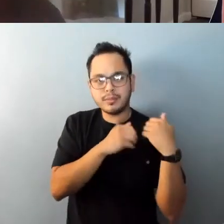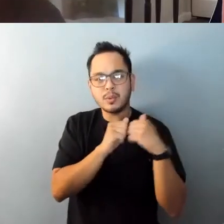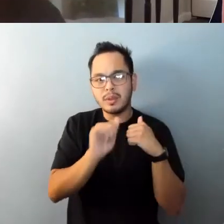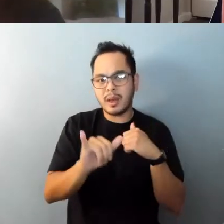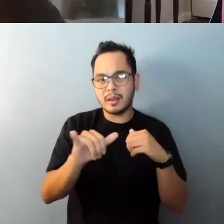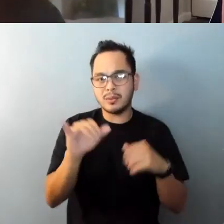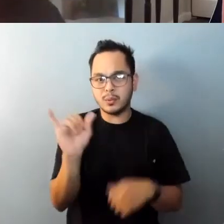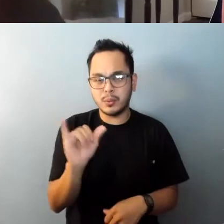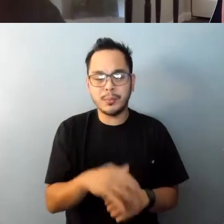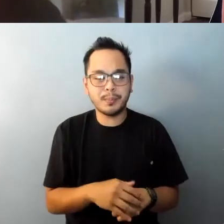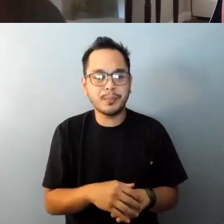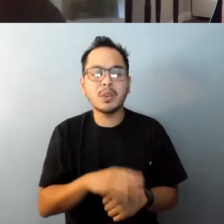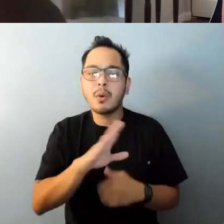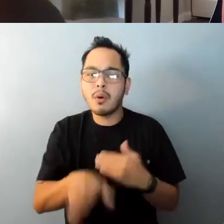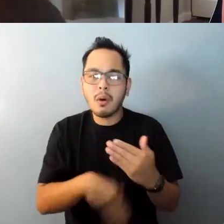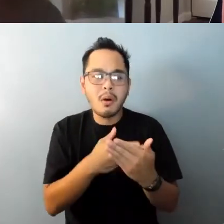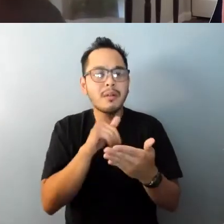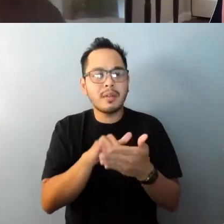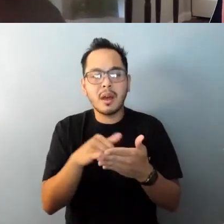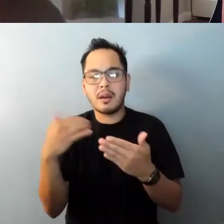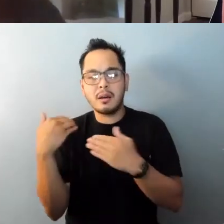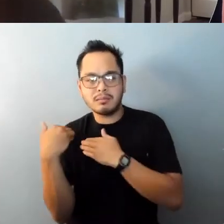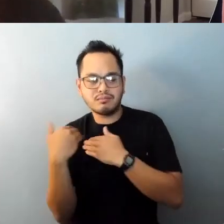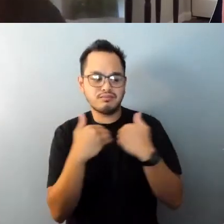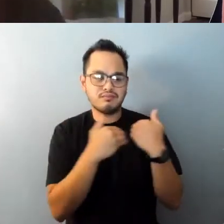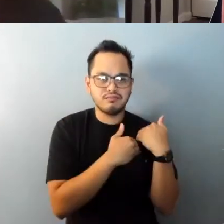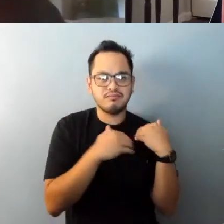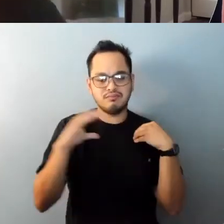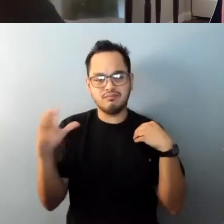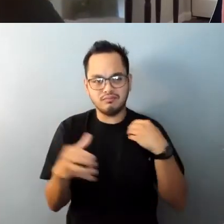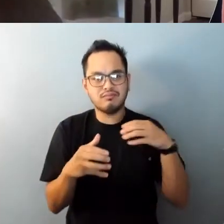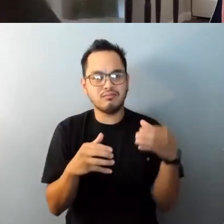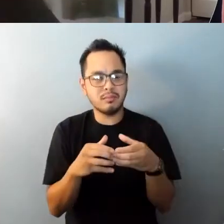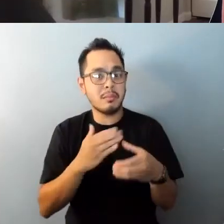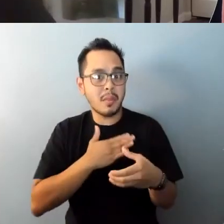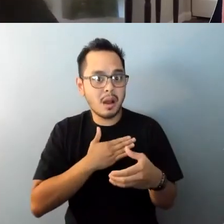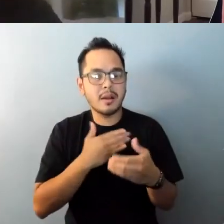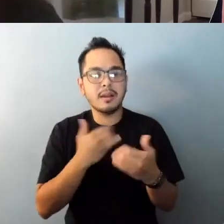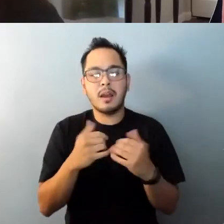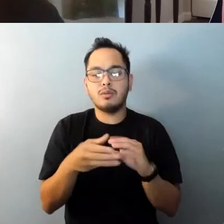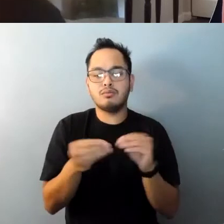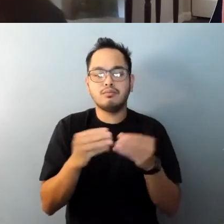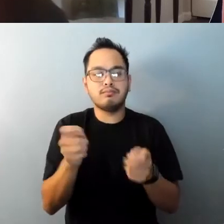is sort of collecting all of that together, making it mine and then offering it back to see what happens.